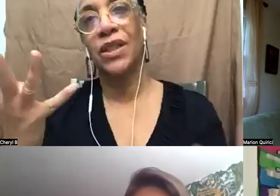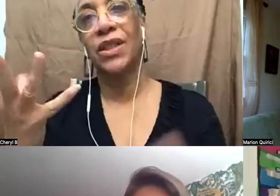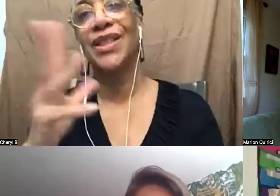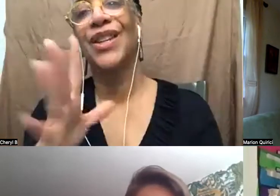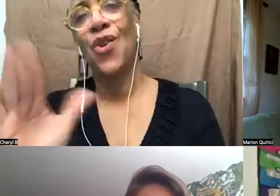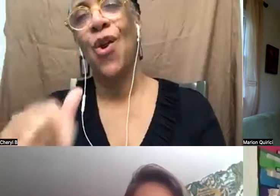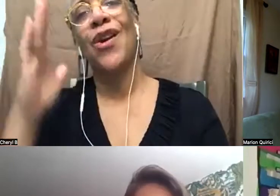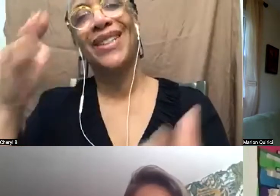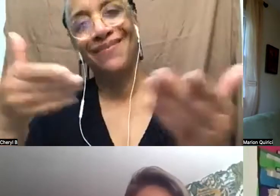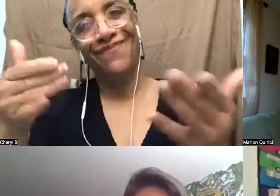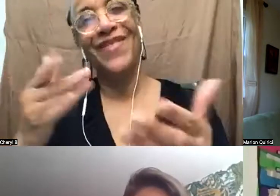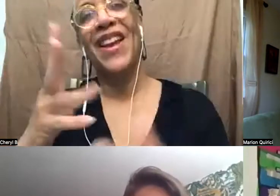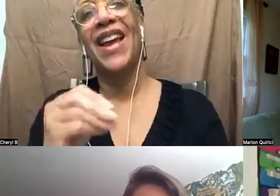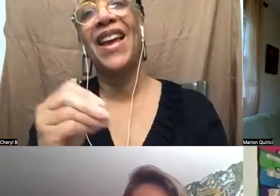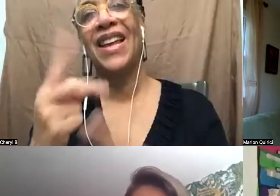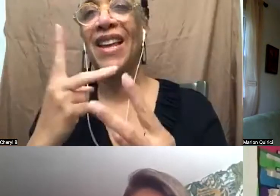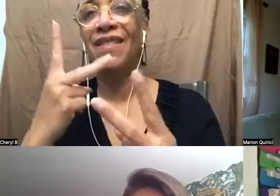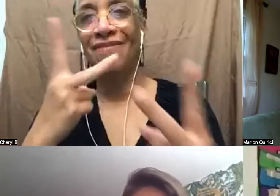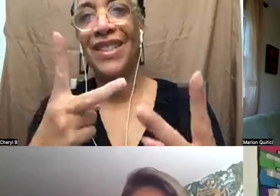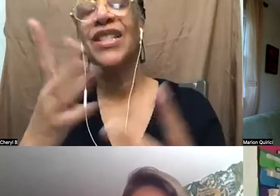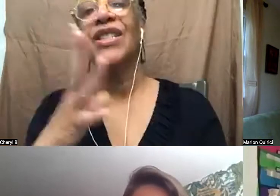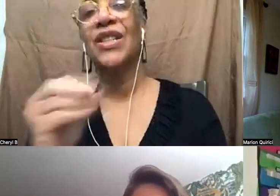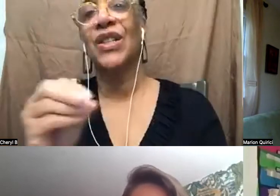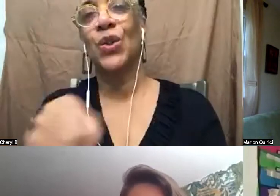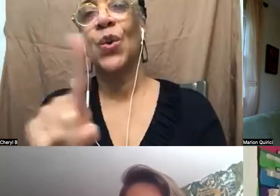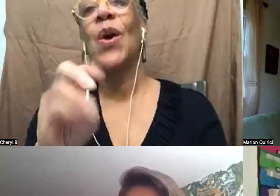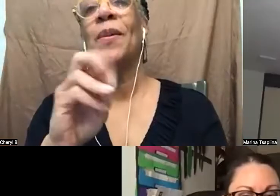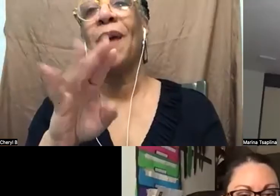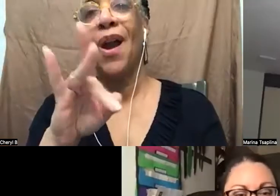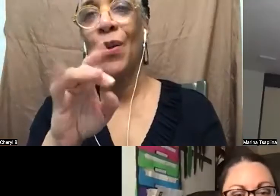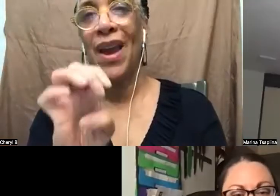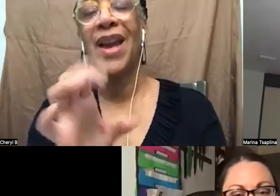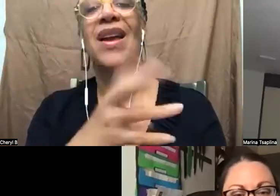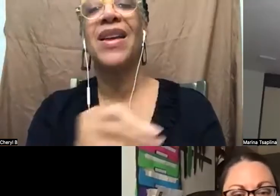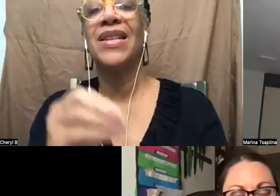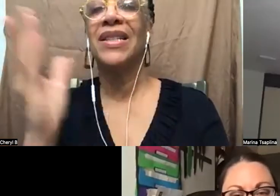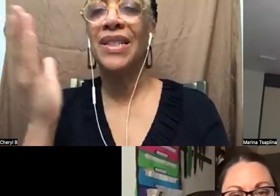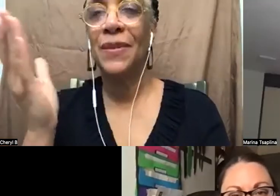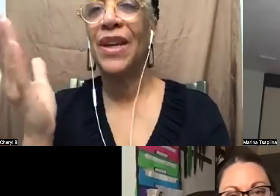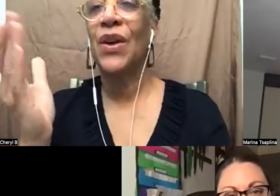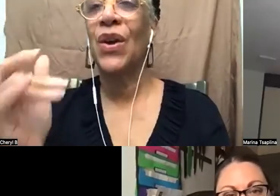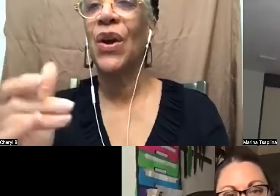and invitation to moderate this conversation with journalist and organizer Jen Deerinwater.